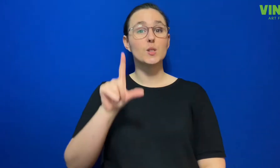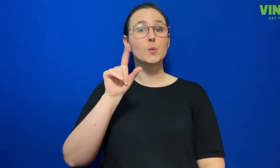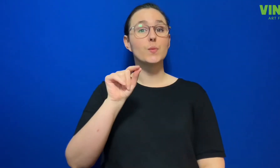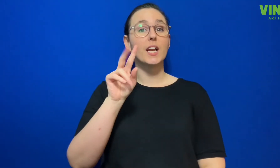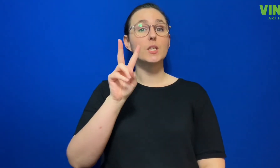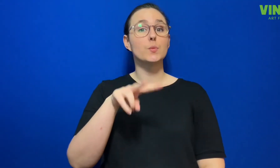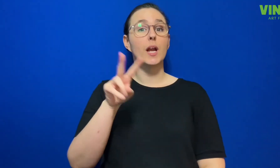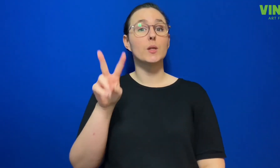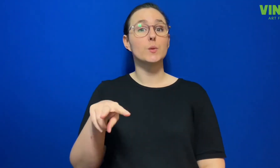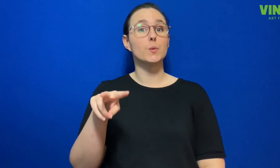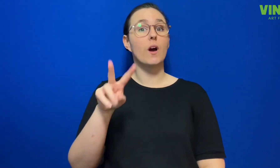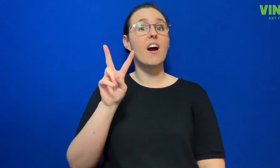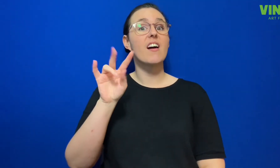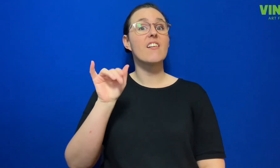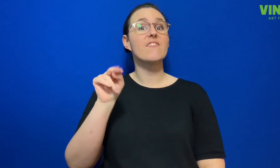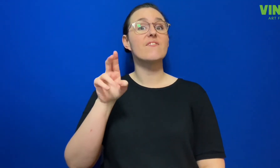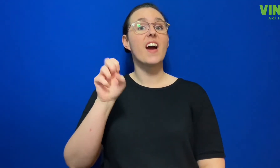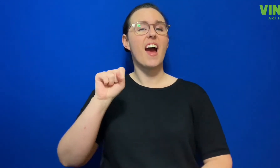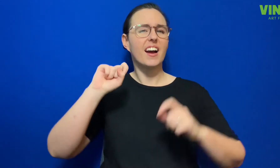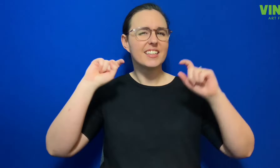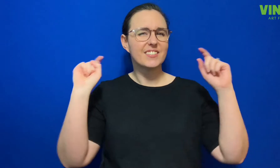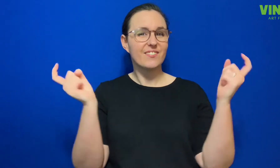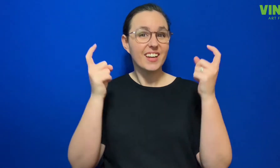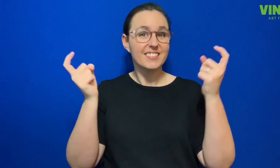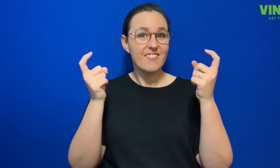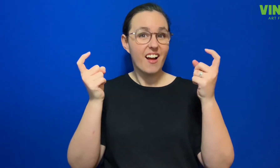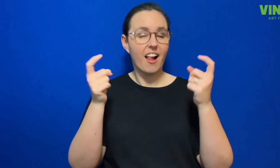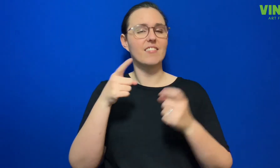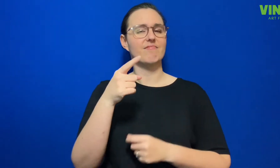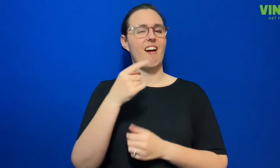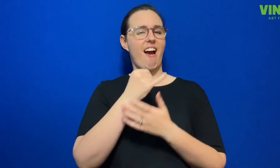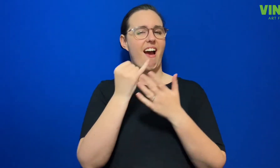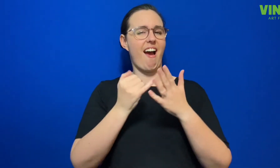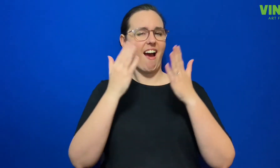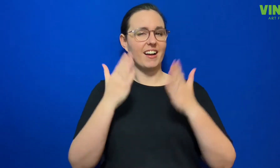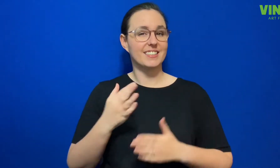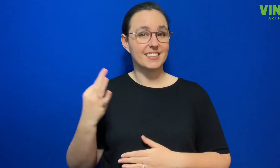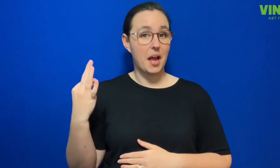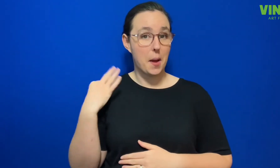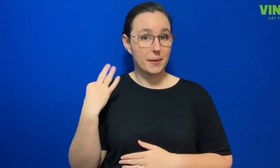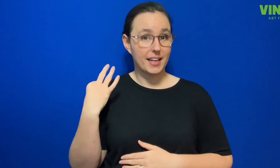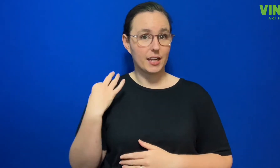2022 VINES FESTIVAL — ARTIST APPLICATION